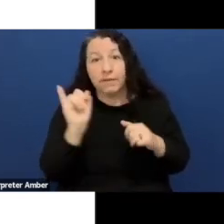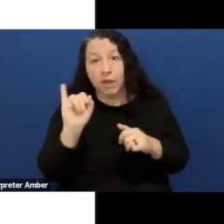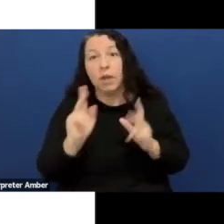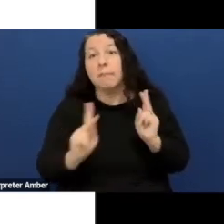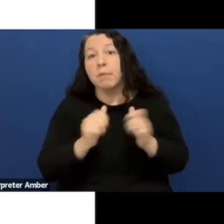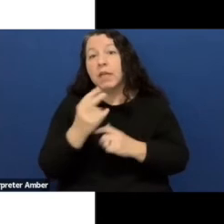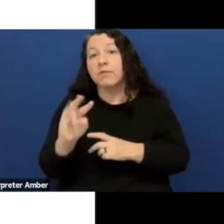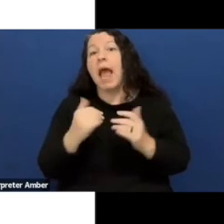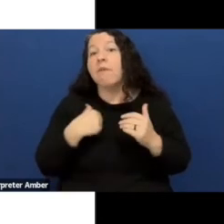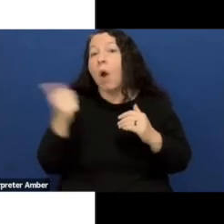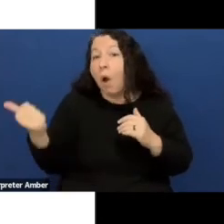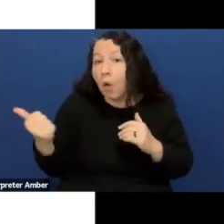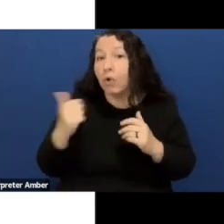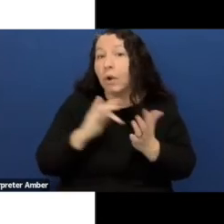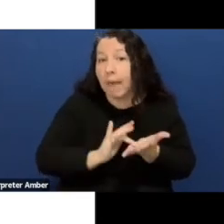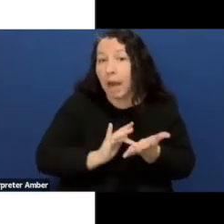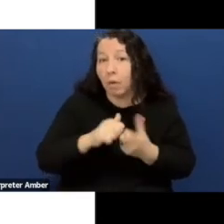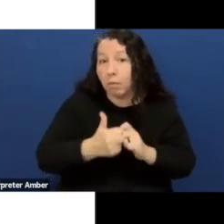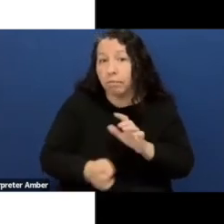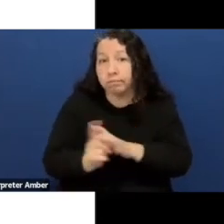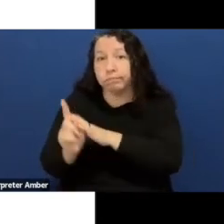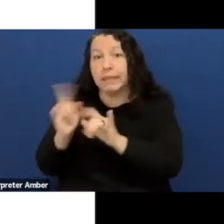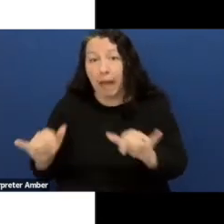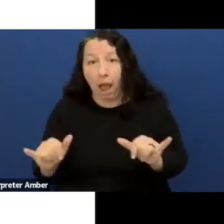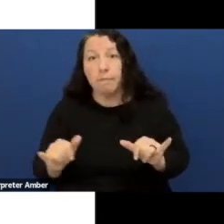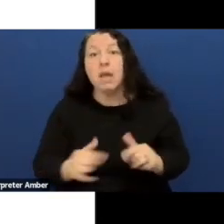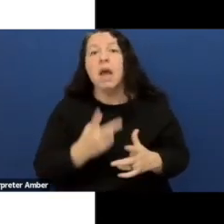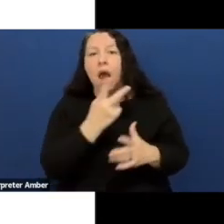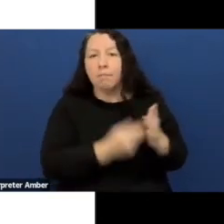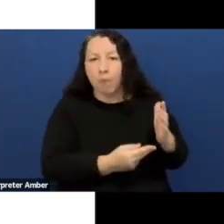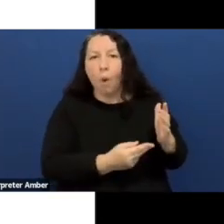with HIV can sometimes get sicker during the acute COVID infection. And we know that people